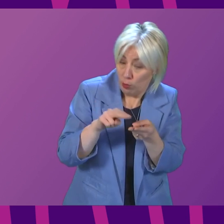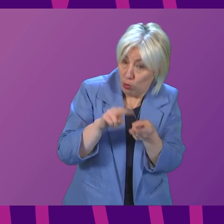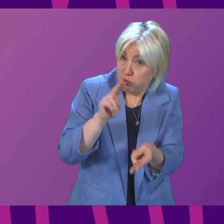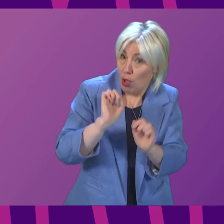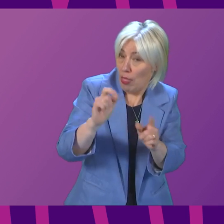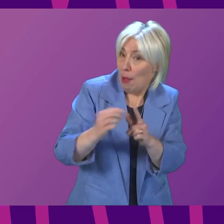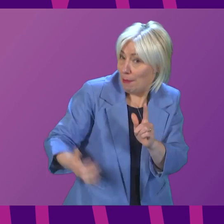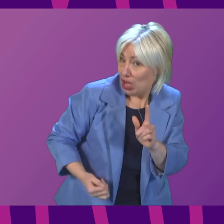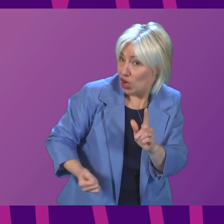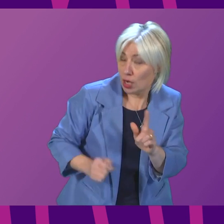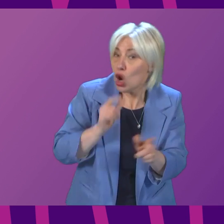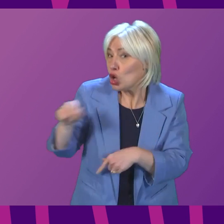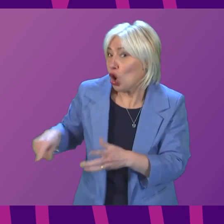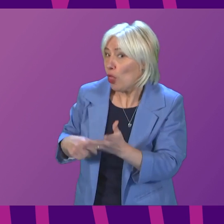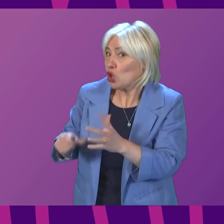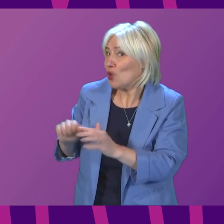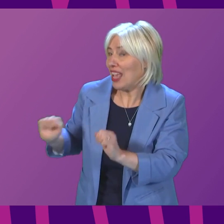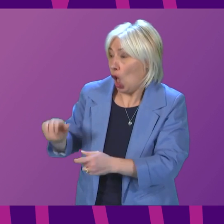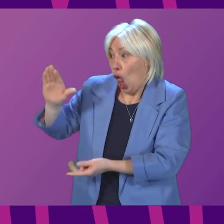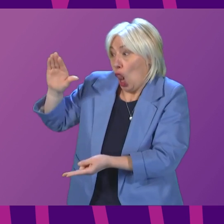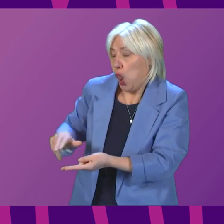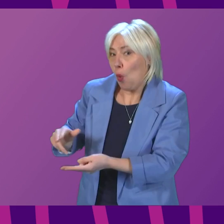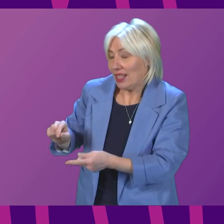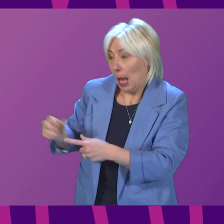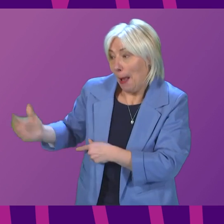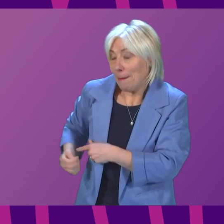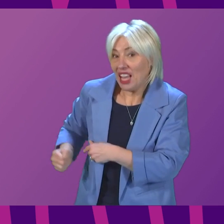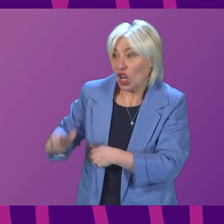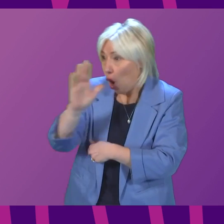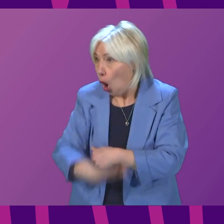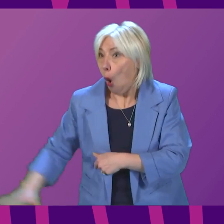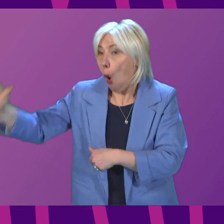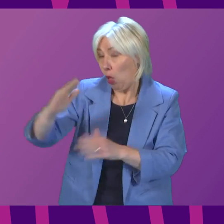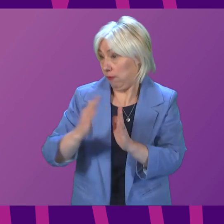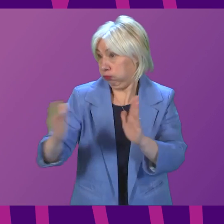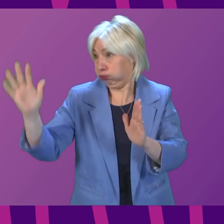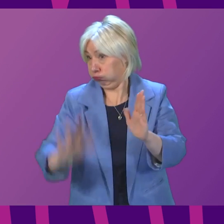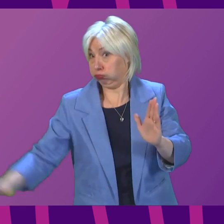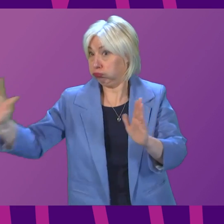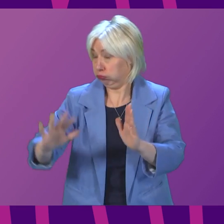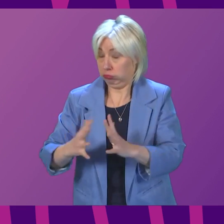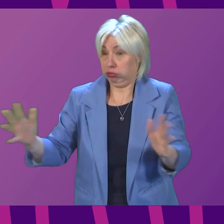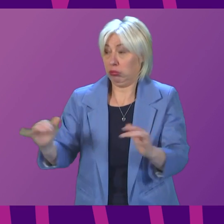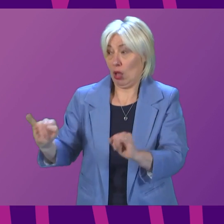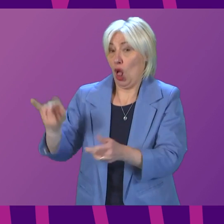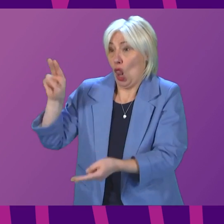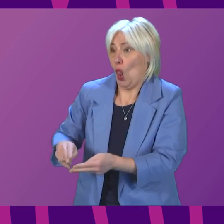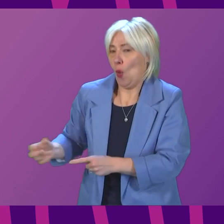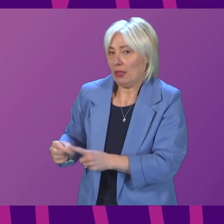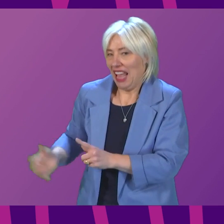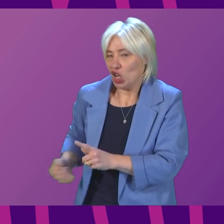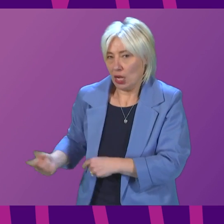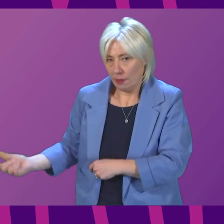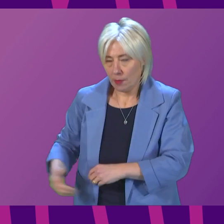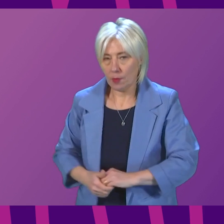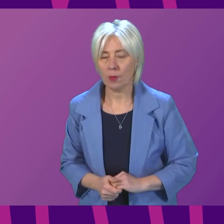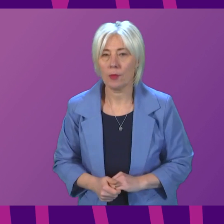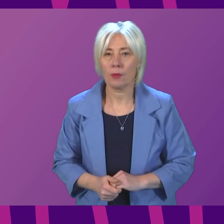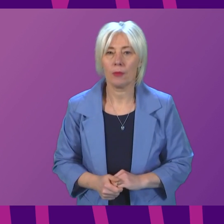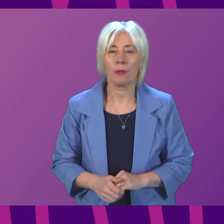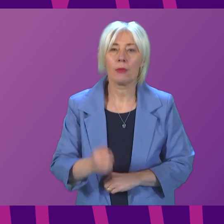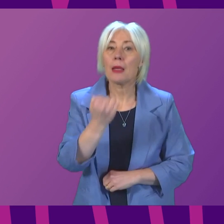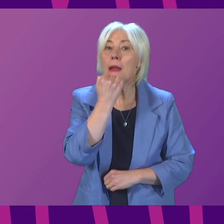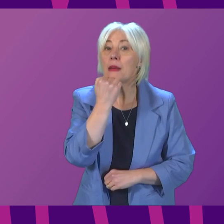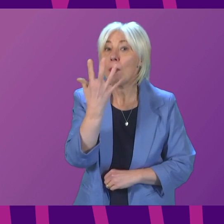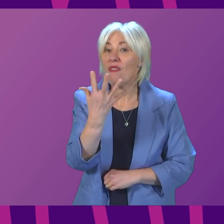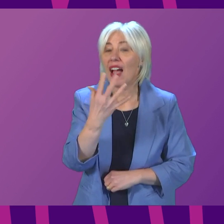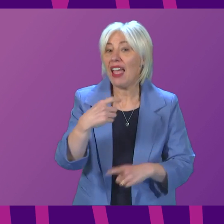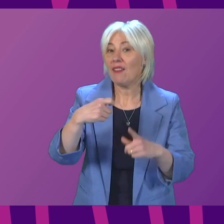as the UK has, one of the lowest pension levels in the whole of the developed world.